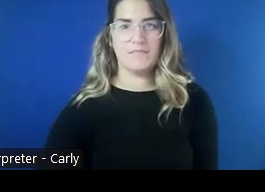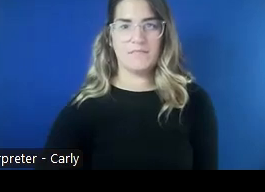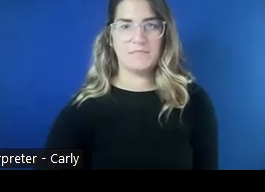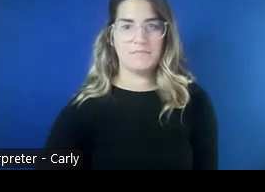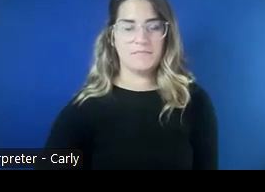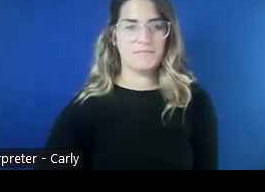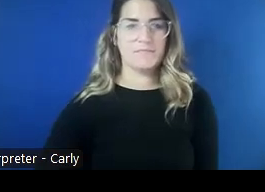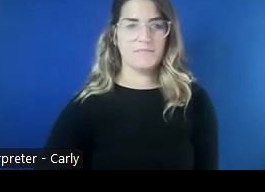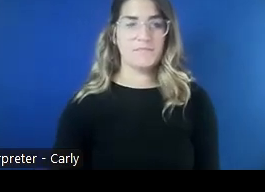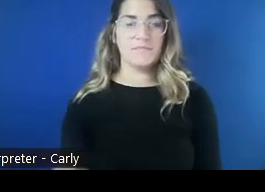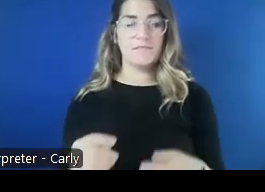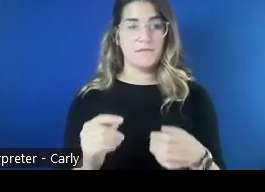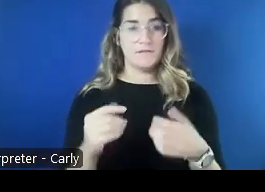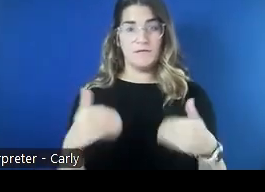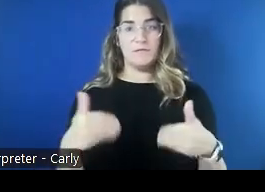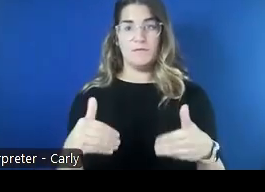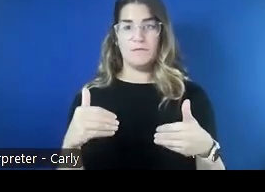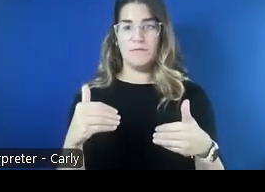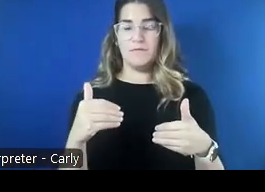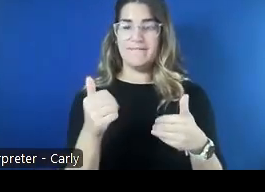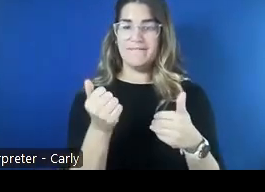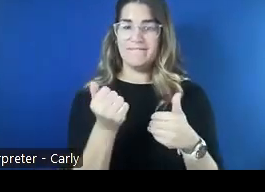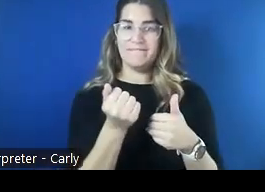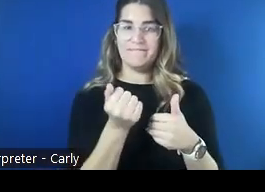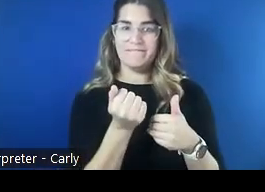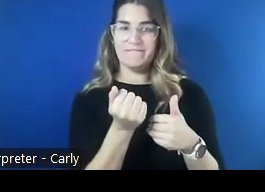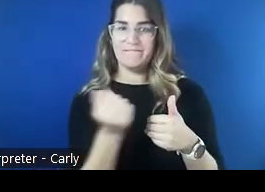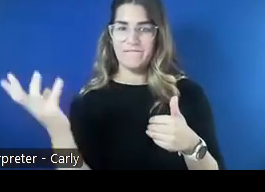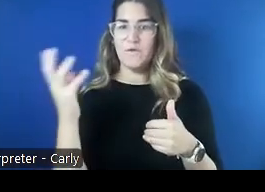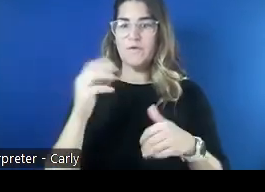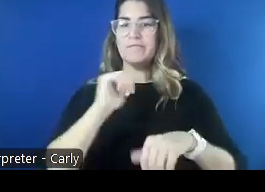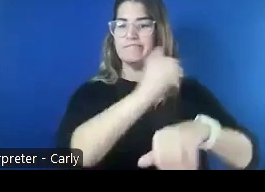a number of uh satellites where we also see young children as part of our regular kind